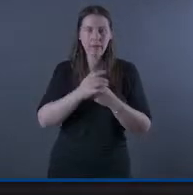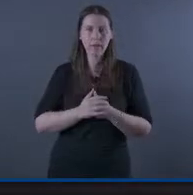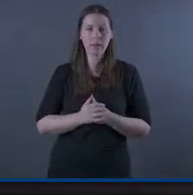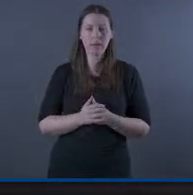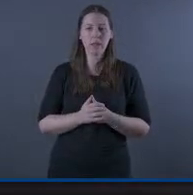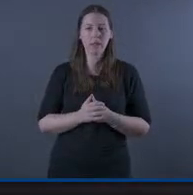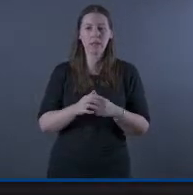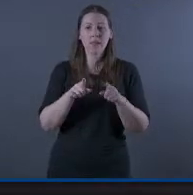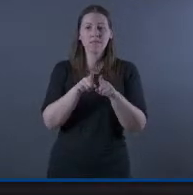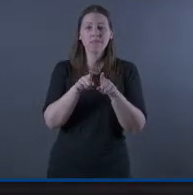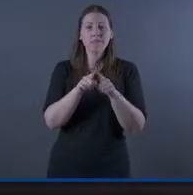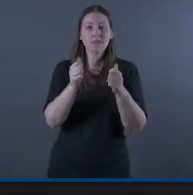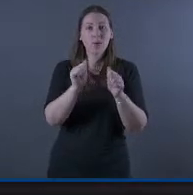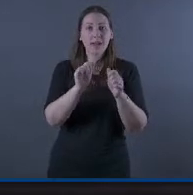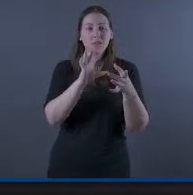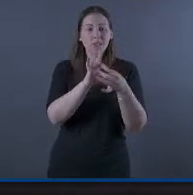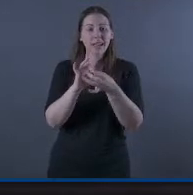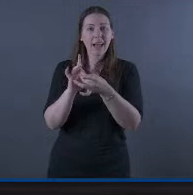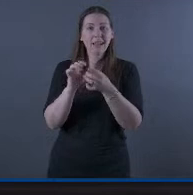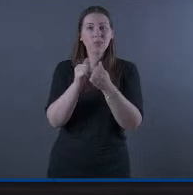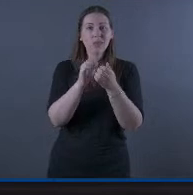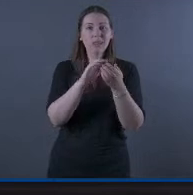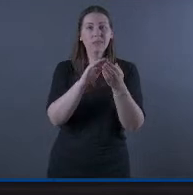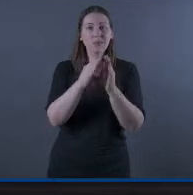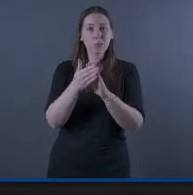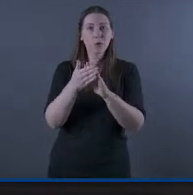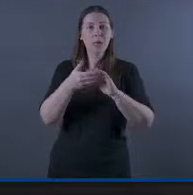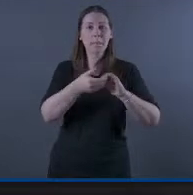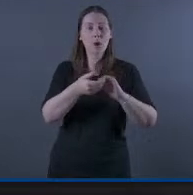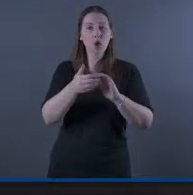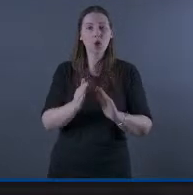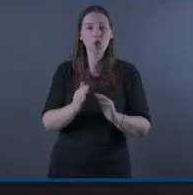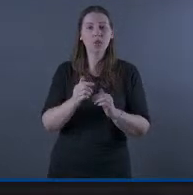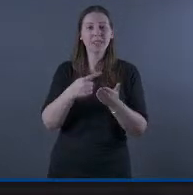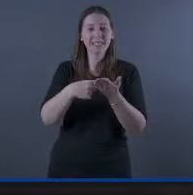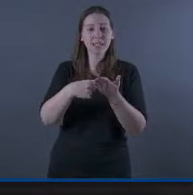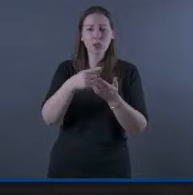And, you know, when we talk about vulnerable populations or marginalized populations,